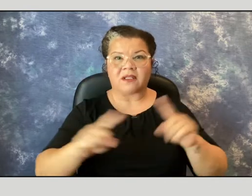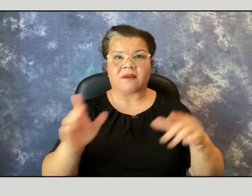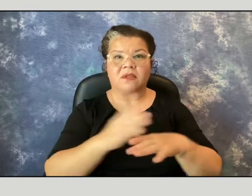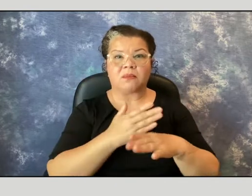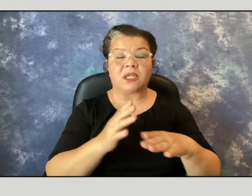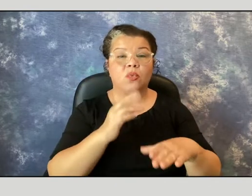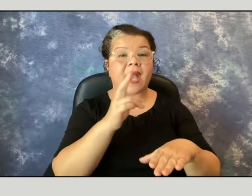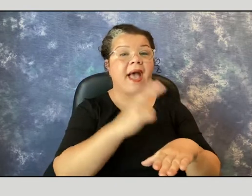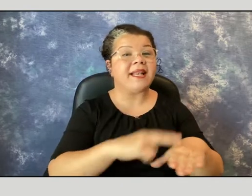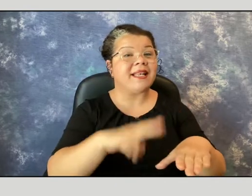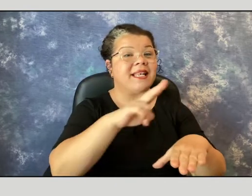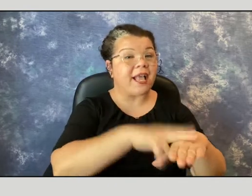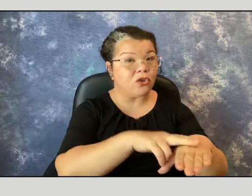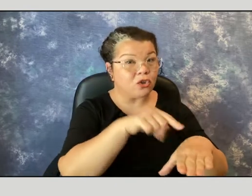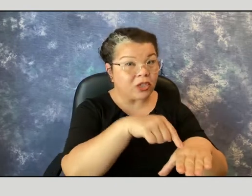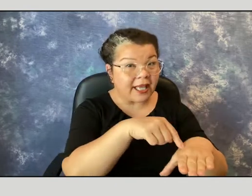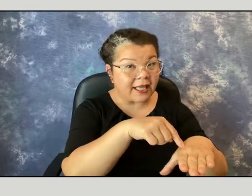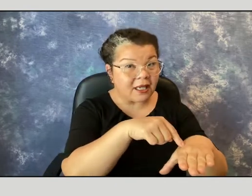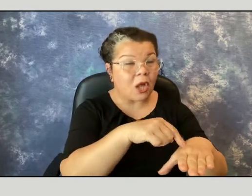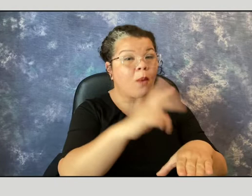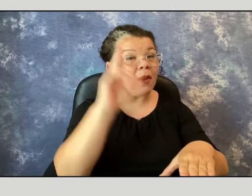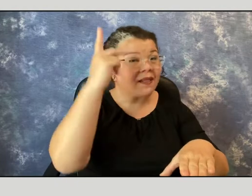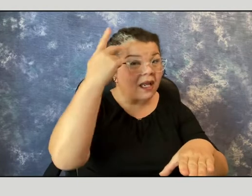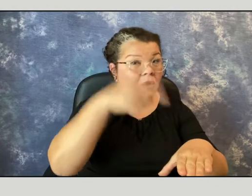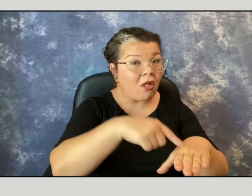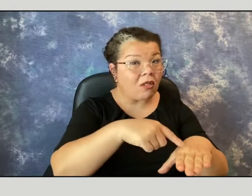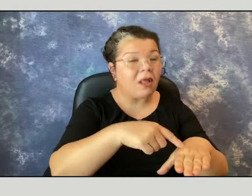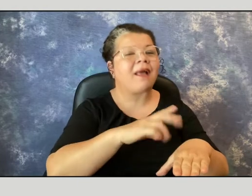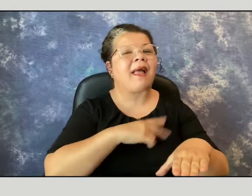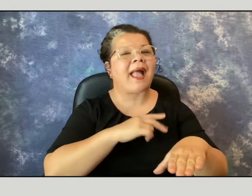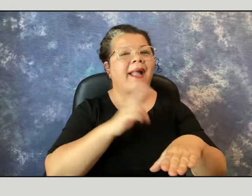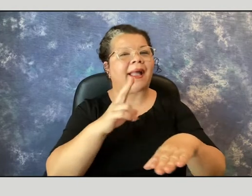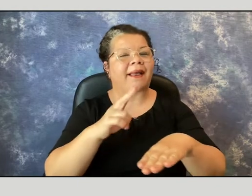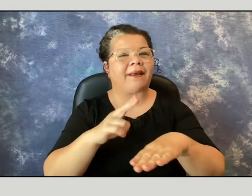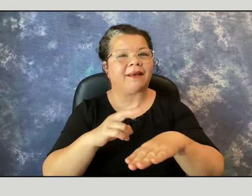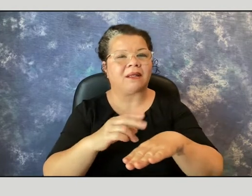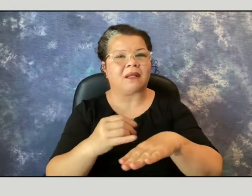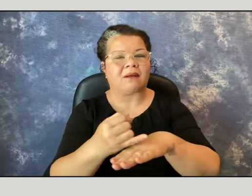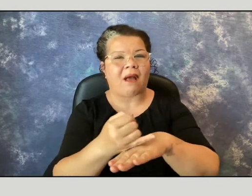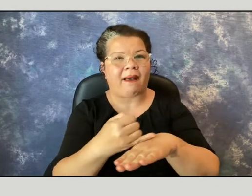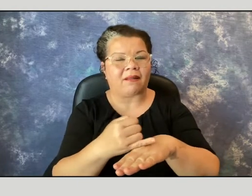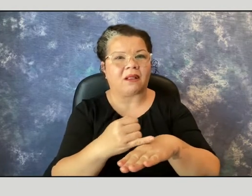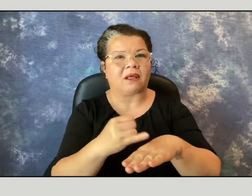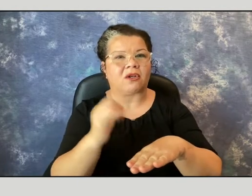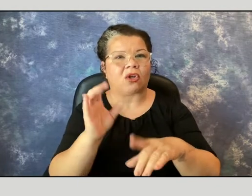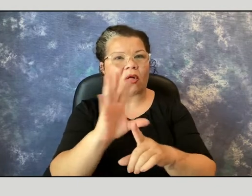and a nation culturally, and so I think part of what a lot of people have also been thinking about is,